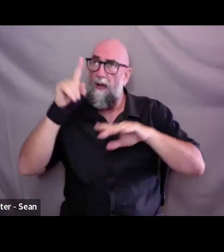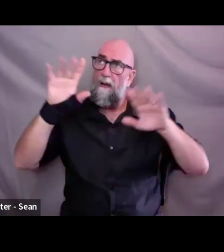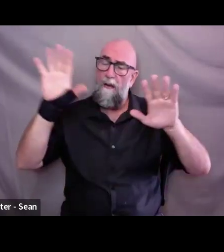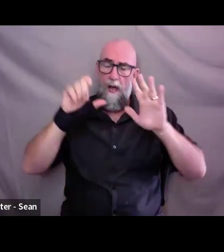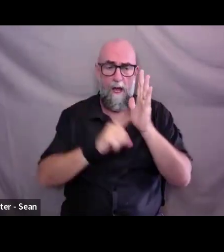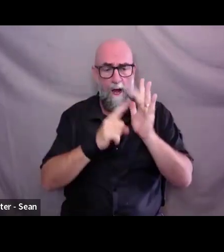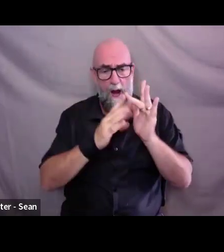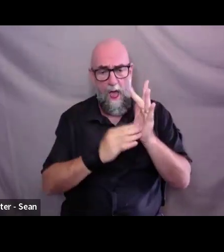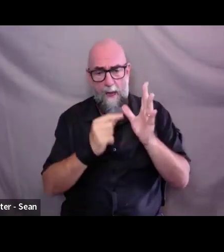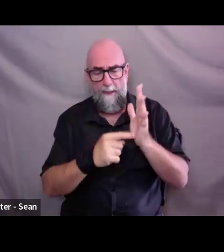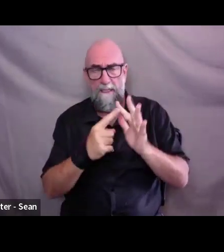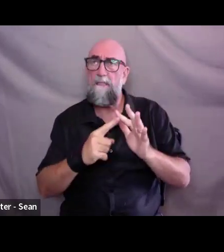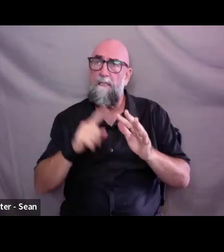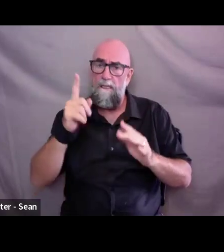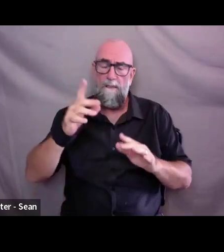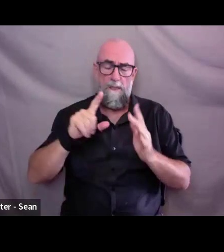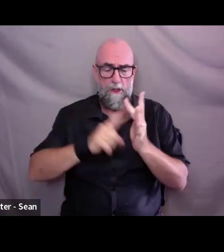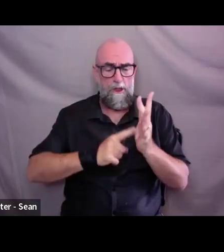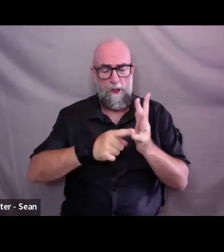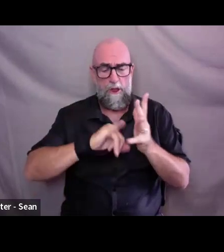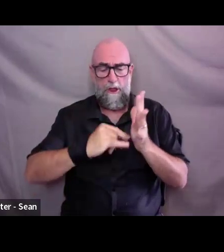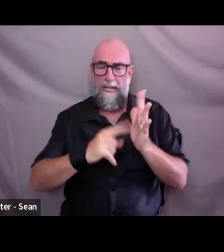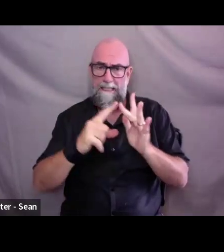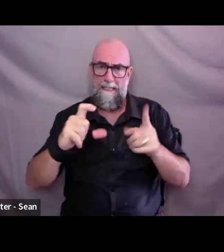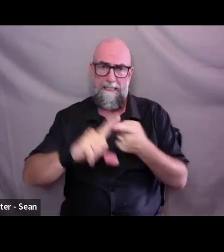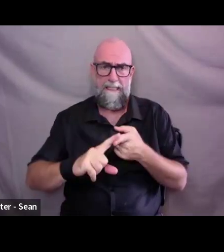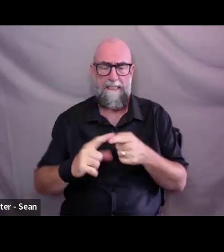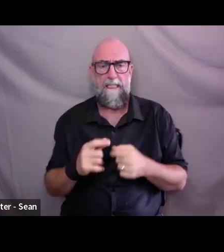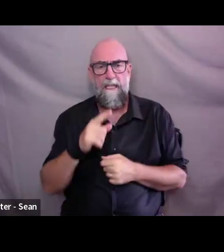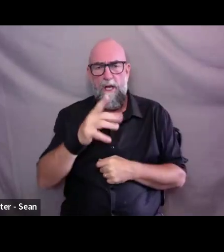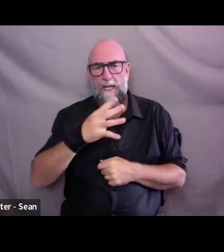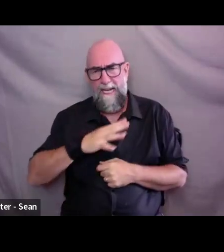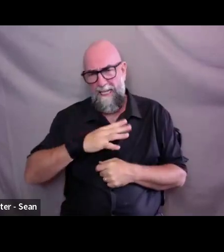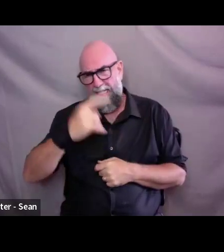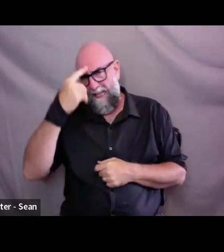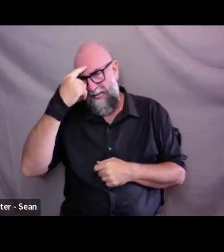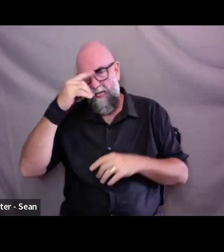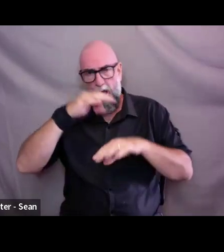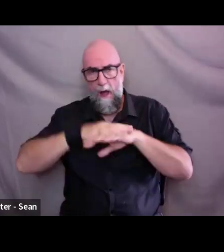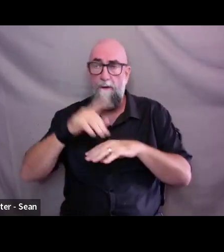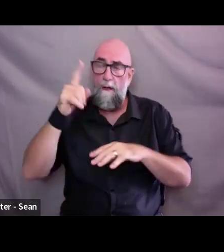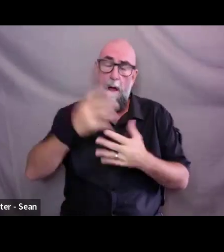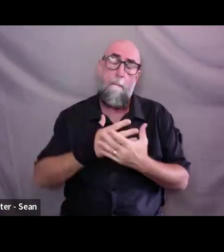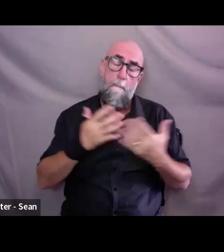resource use, are the ones that are going to be impacted first.